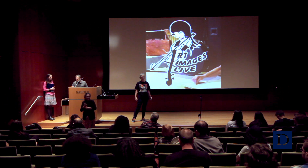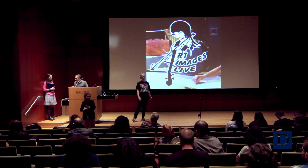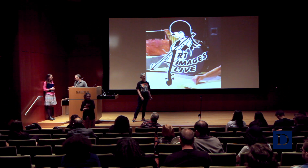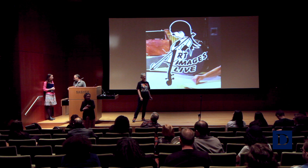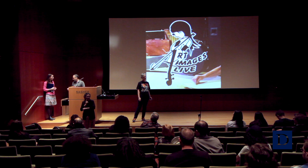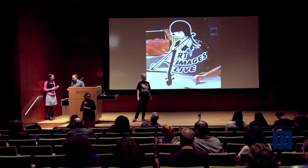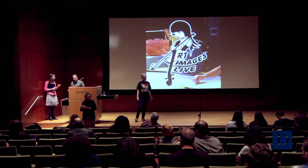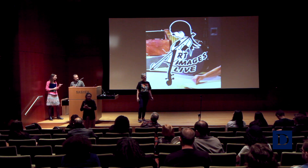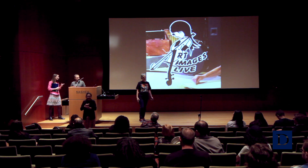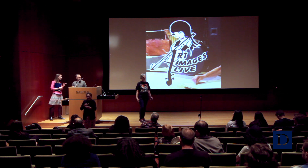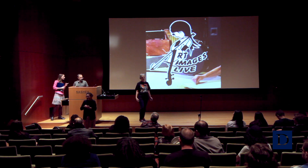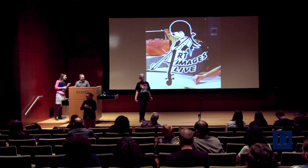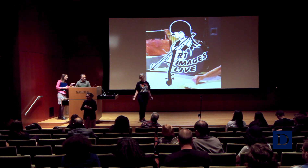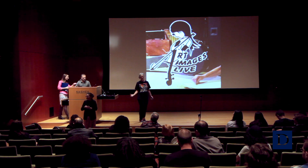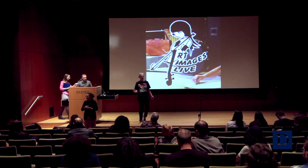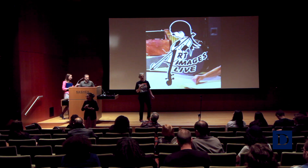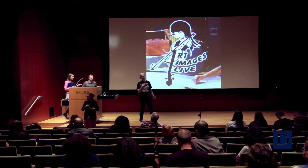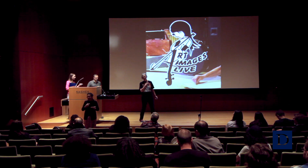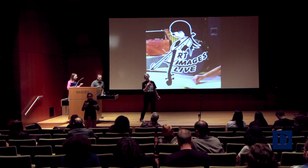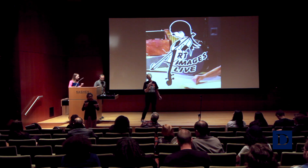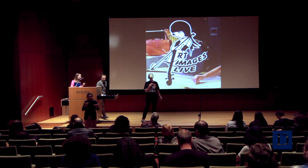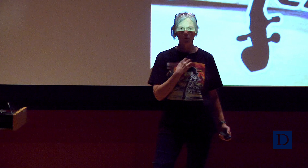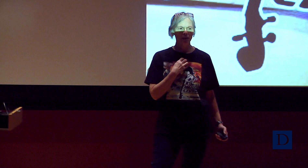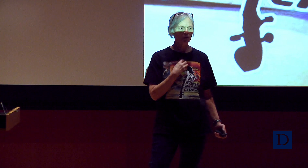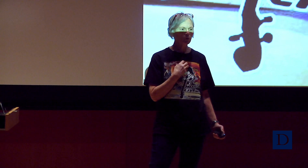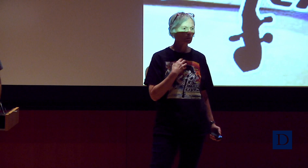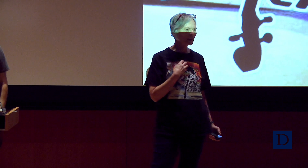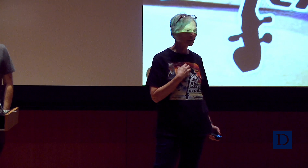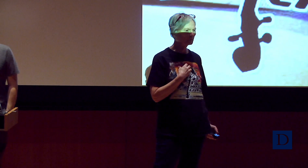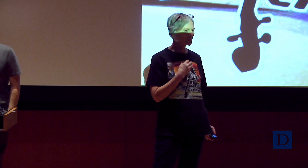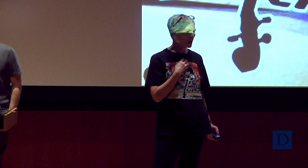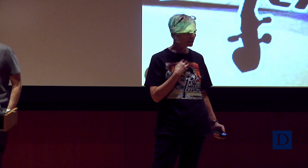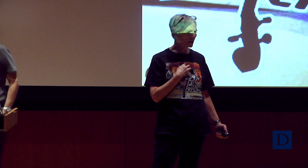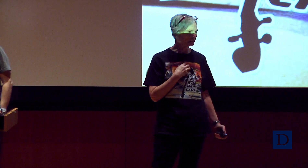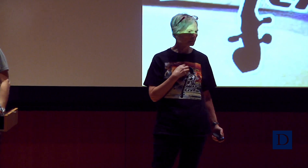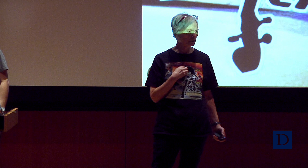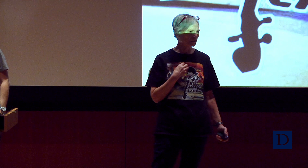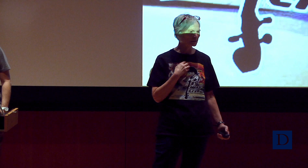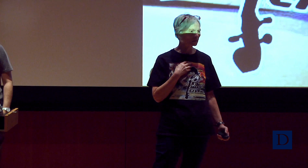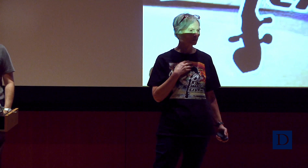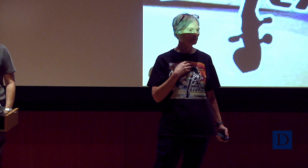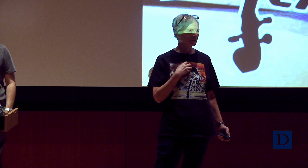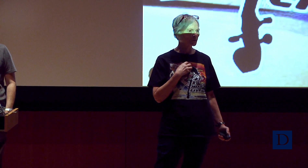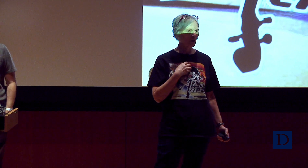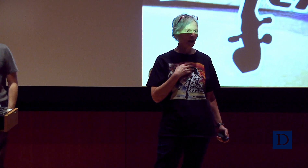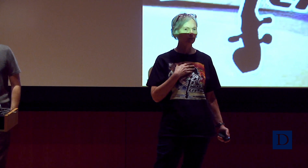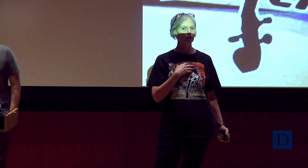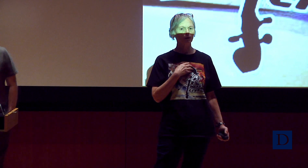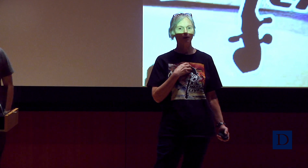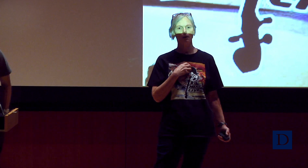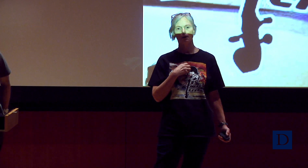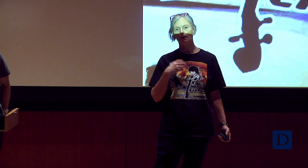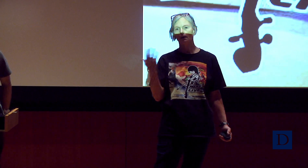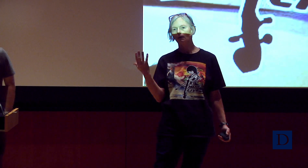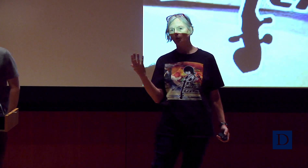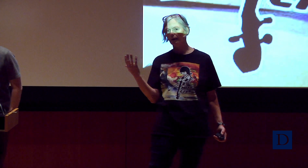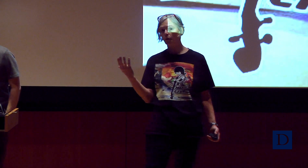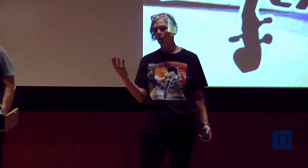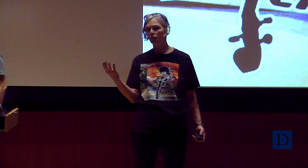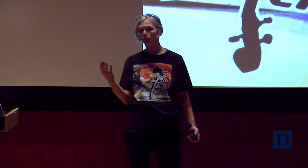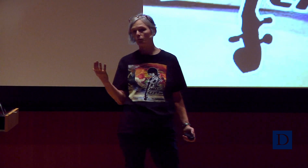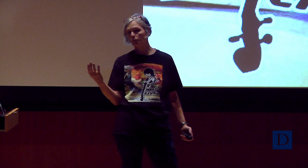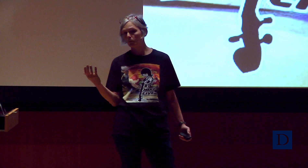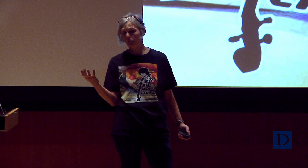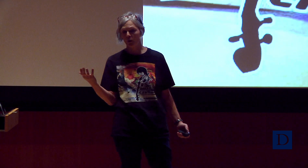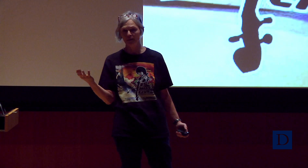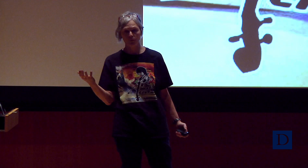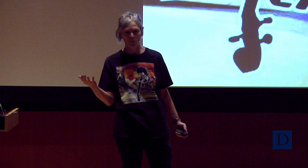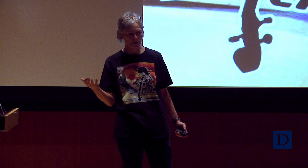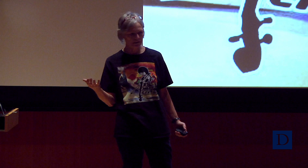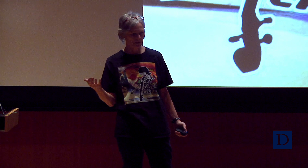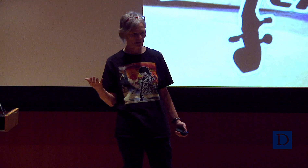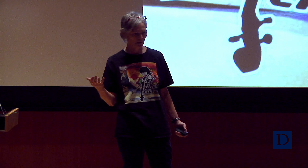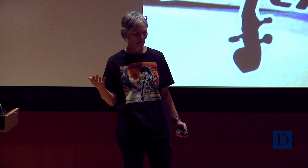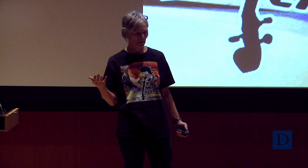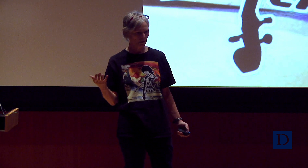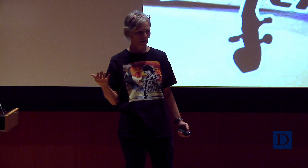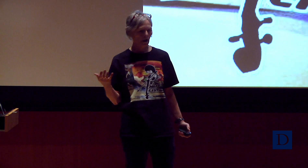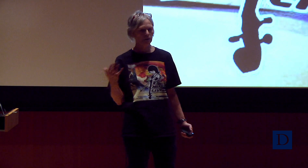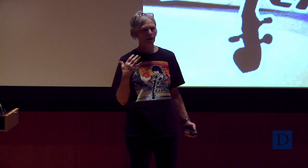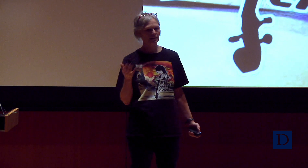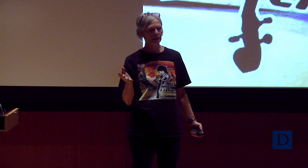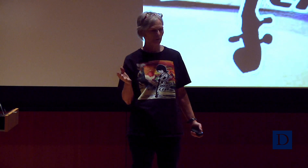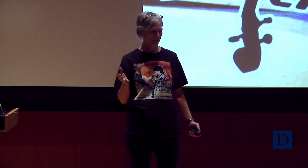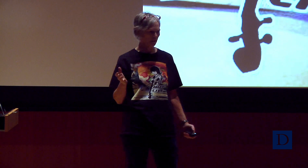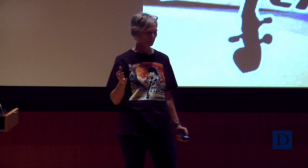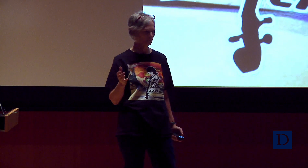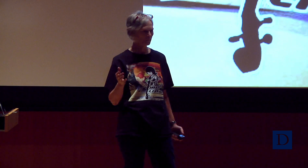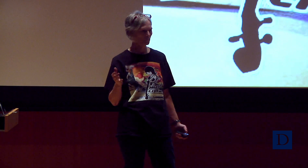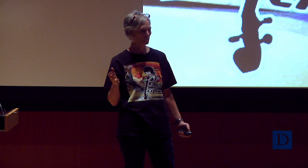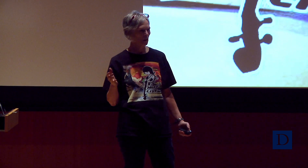I am a woman who ran for my life because of abuse, after… well I was almost late 40s. I lost everything.